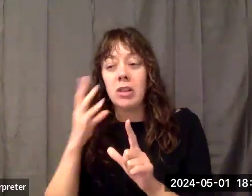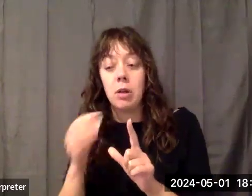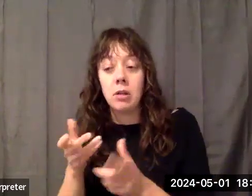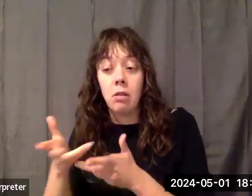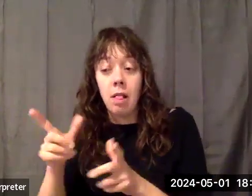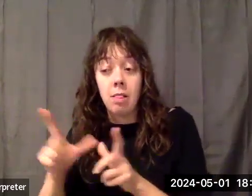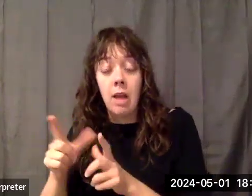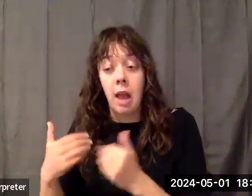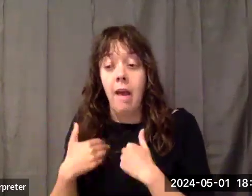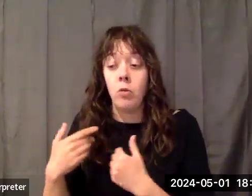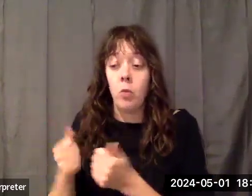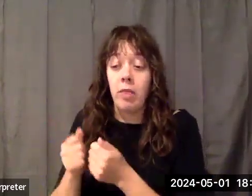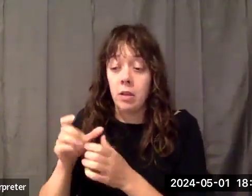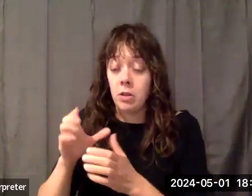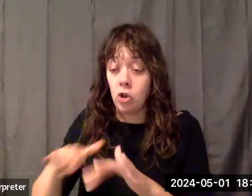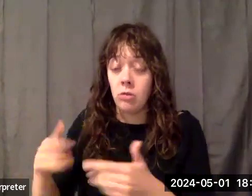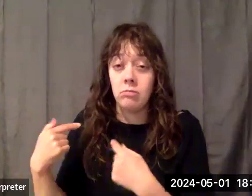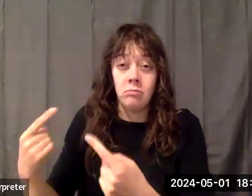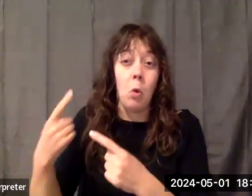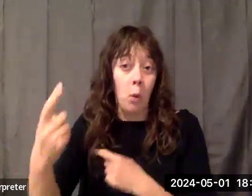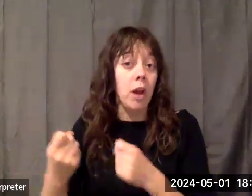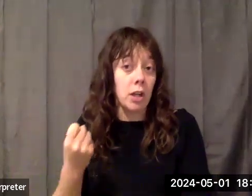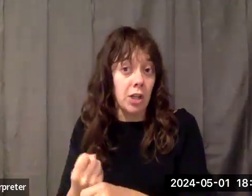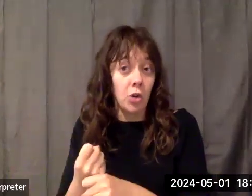This requirement is also stipulated under